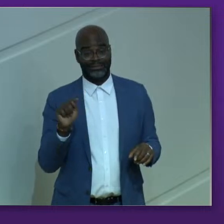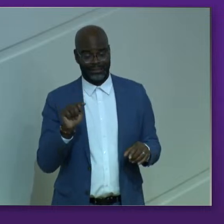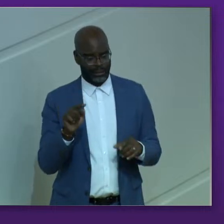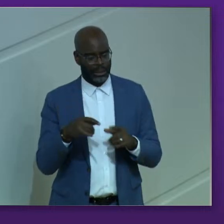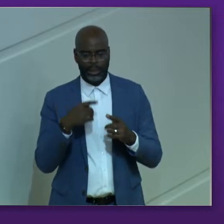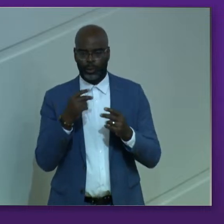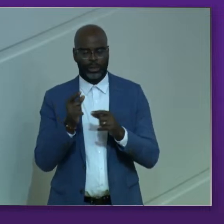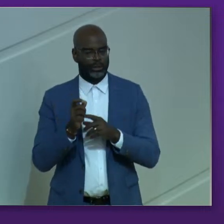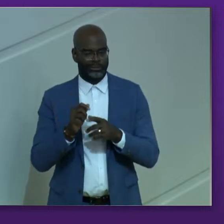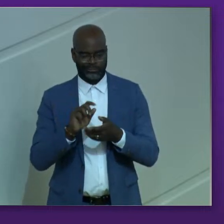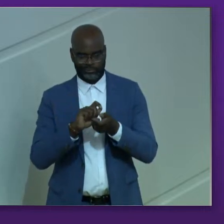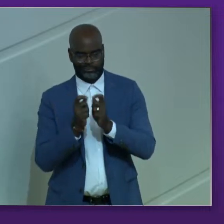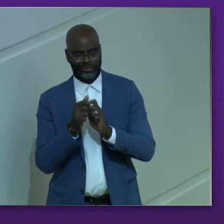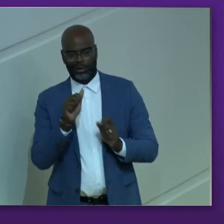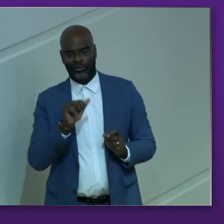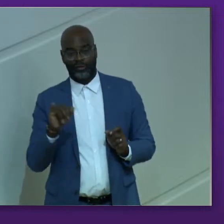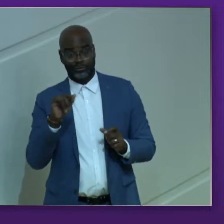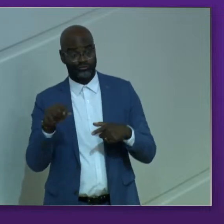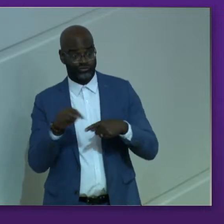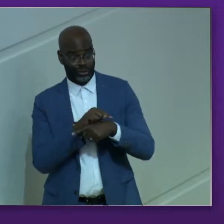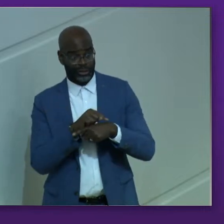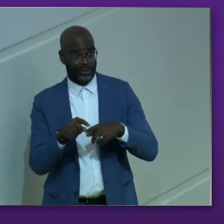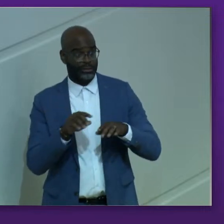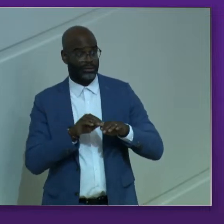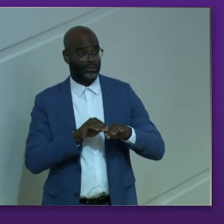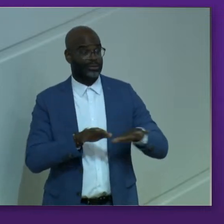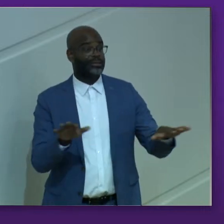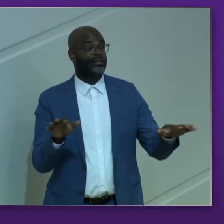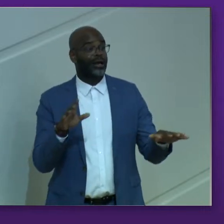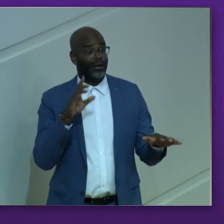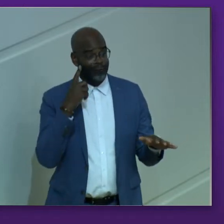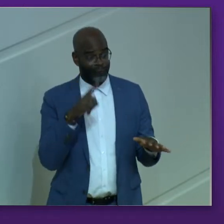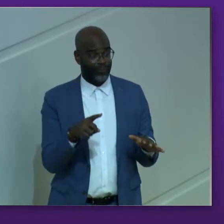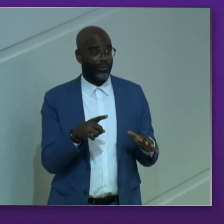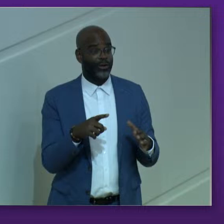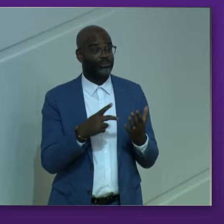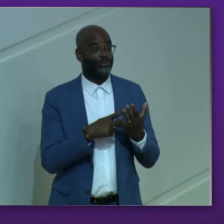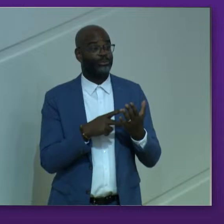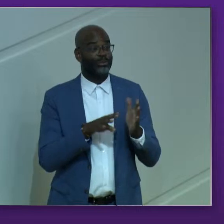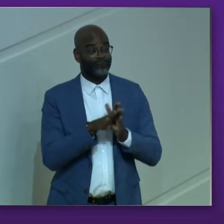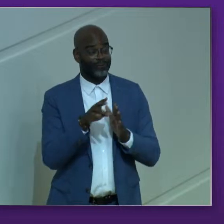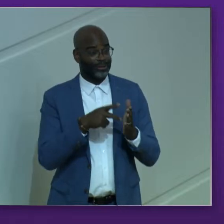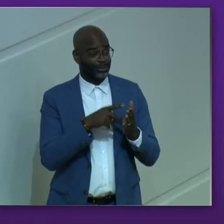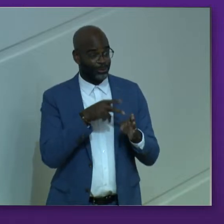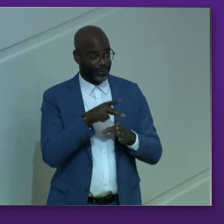CREATED BEST PROFESSIONAL DEVELOPMENT OPPORTUNITIES IN ALL AREAS OF THE COLLEGE.